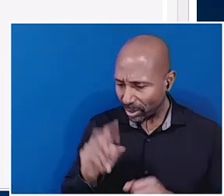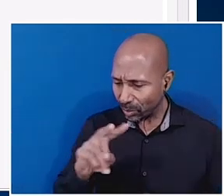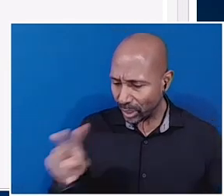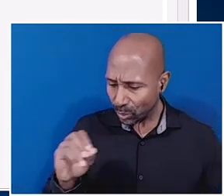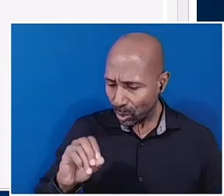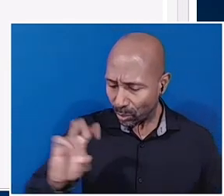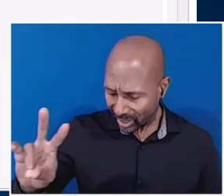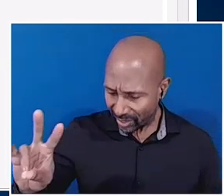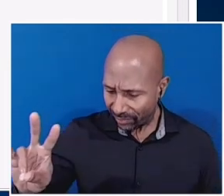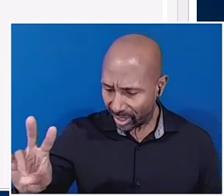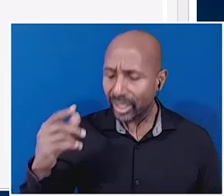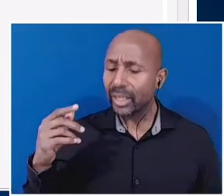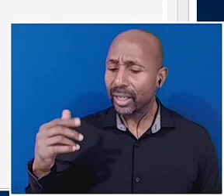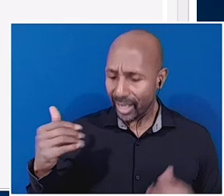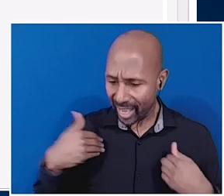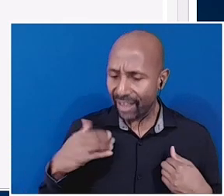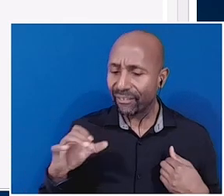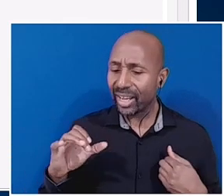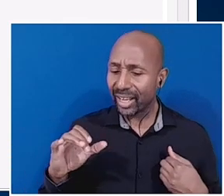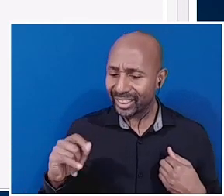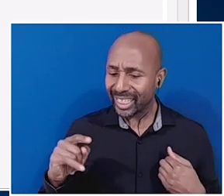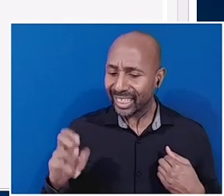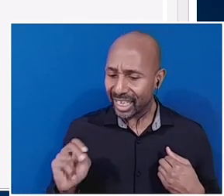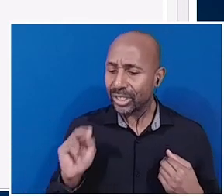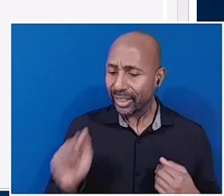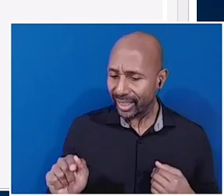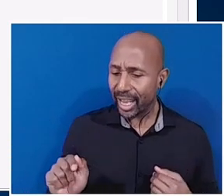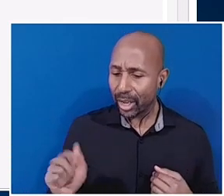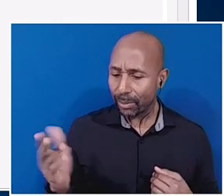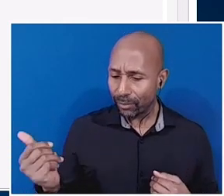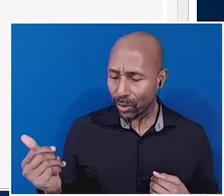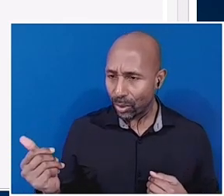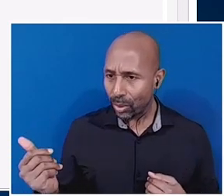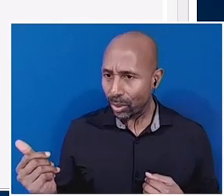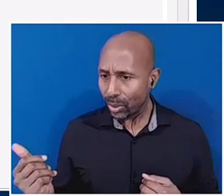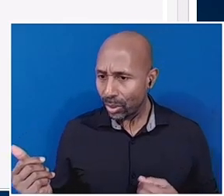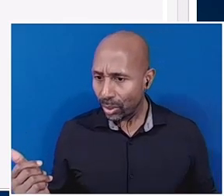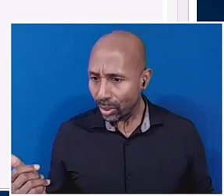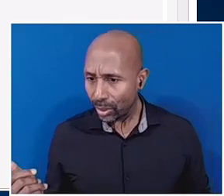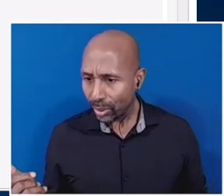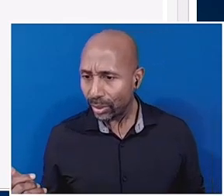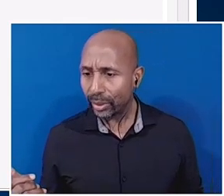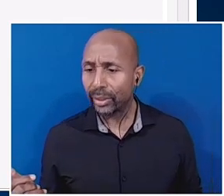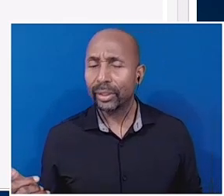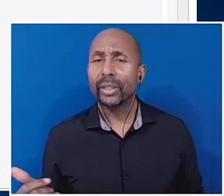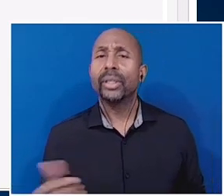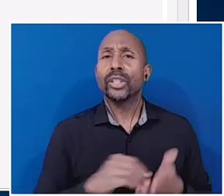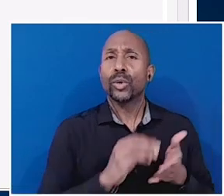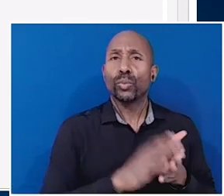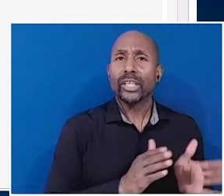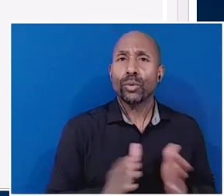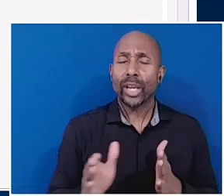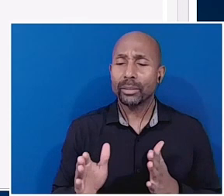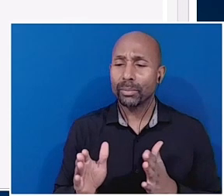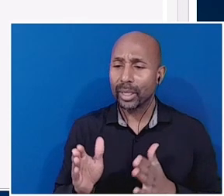title of that dear colleague letter. Written arrangements between Title IV eligible institutions and ineligible